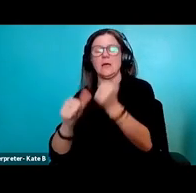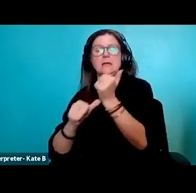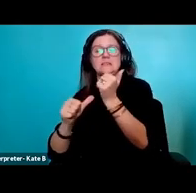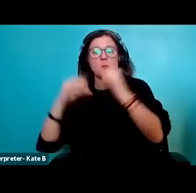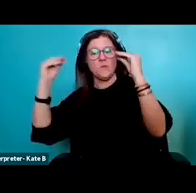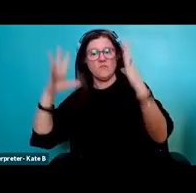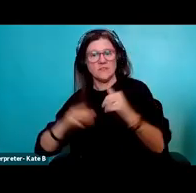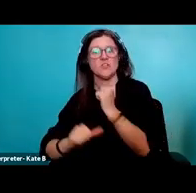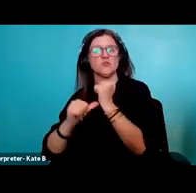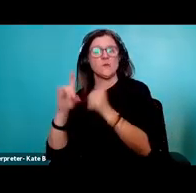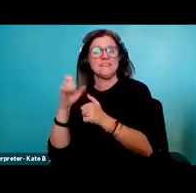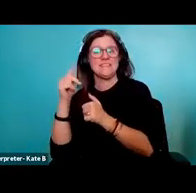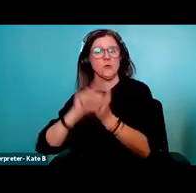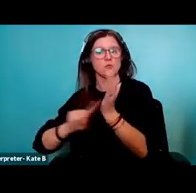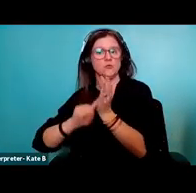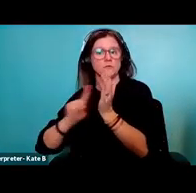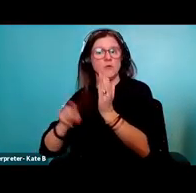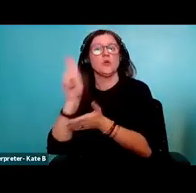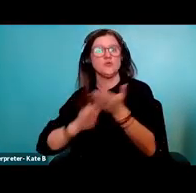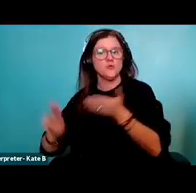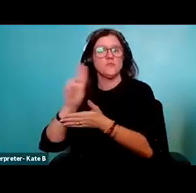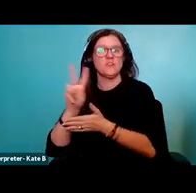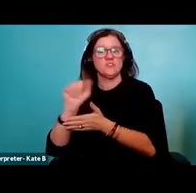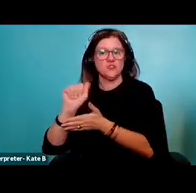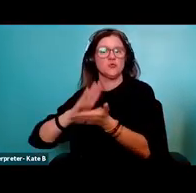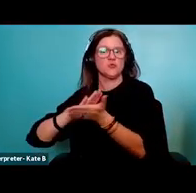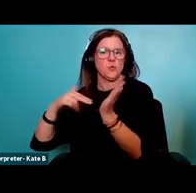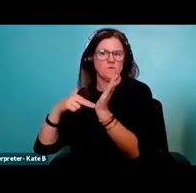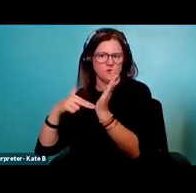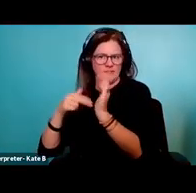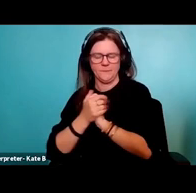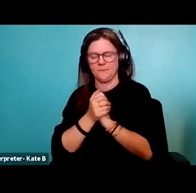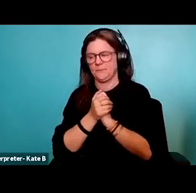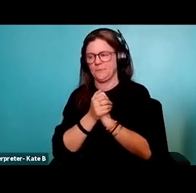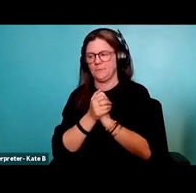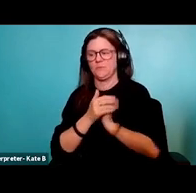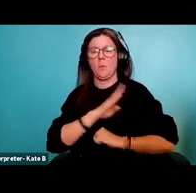Dean for Research at the University of Virginia School of Nursing. She is a board-certified